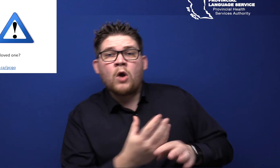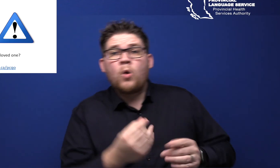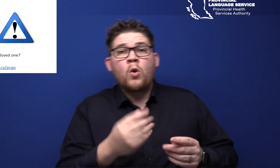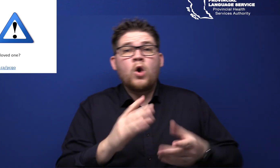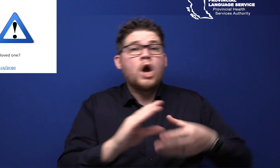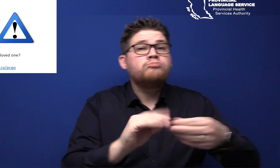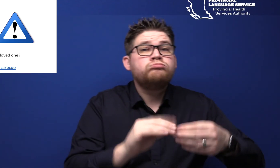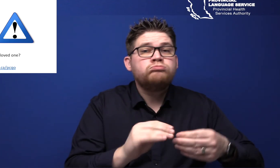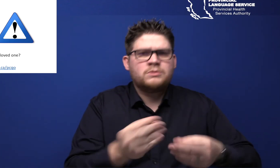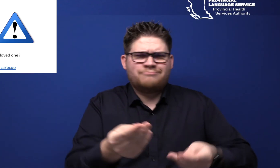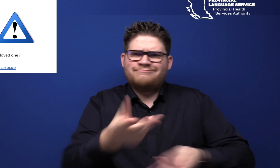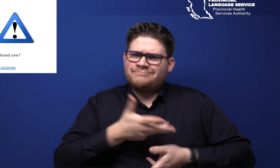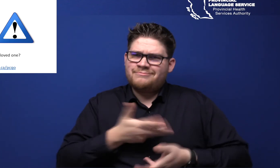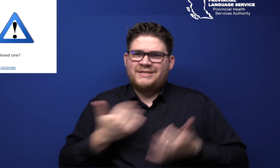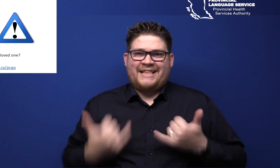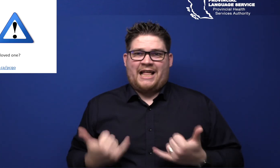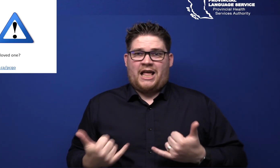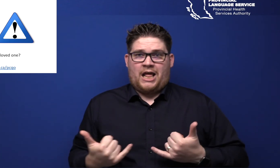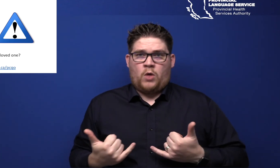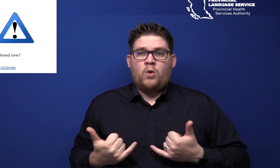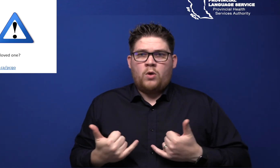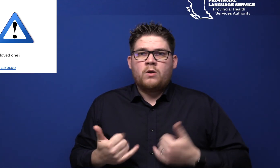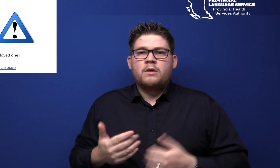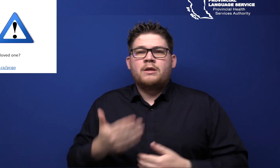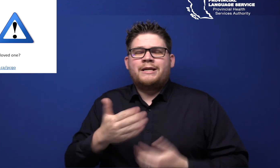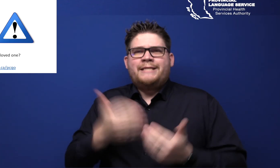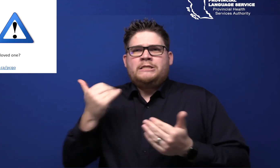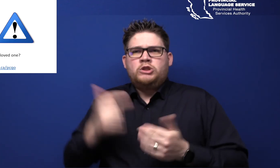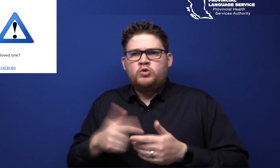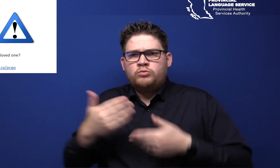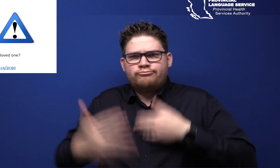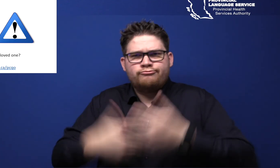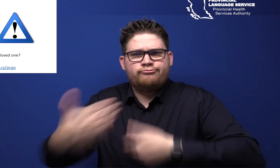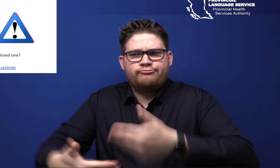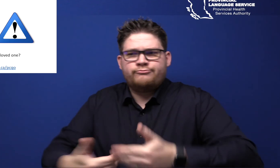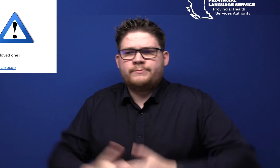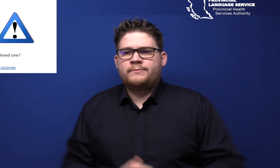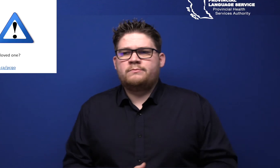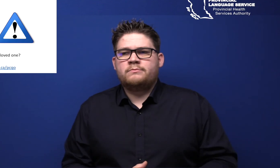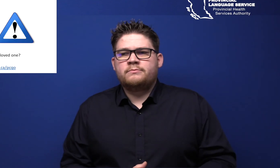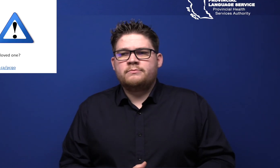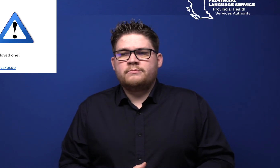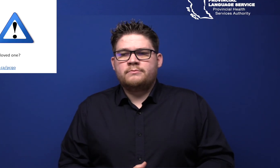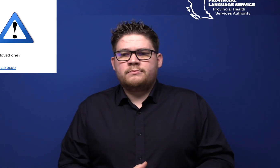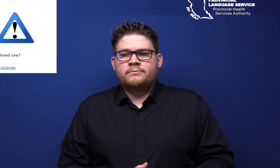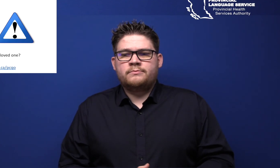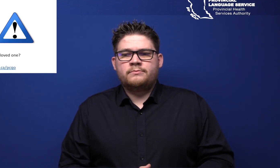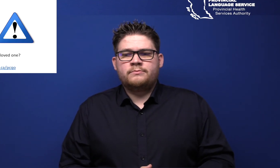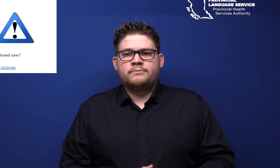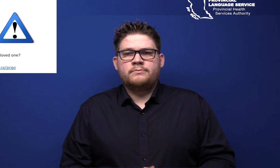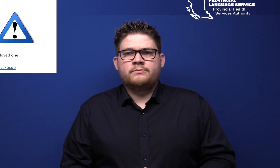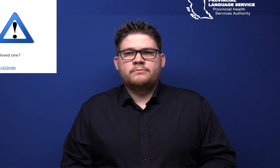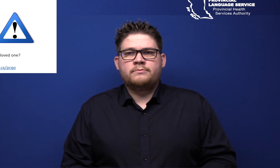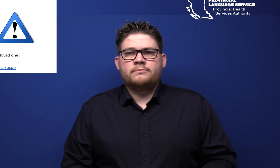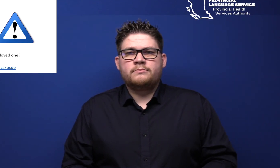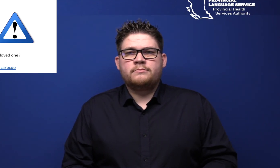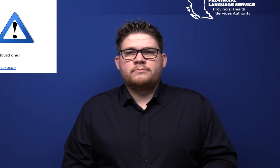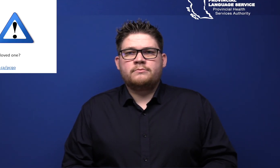THE NEXT DAY, IF POSSIBLE, BECAUSE THE LONGER YOU WAIT, THE HARDER IT IS TO TRY AND SOLVE SOME OF THOSE ISSUES.